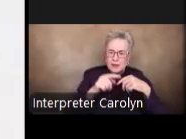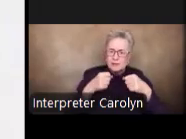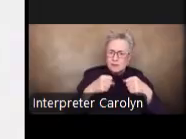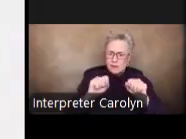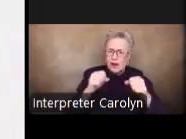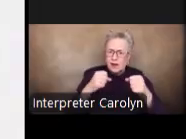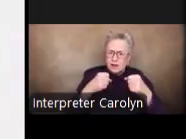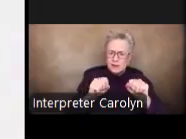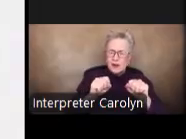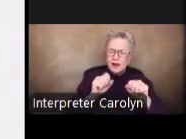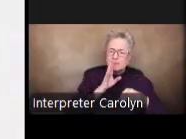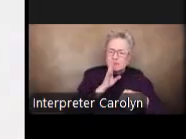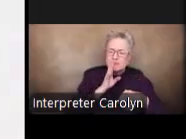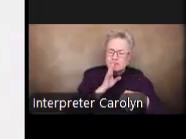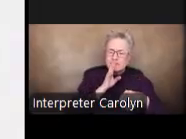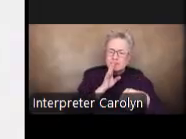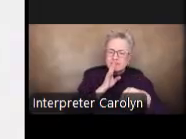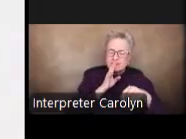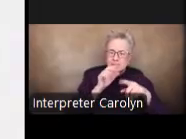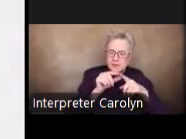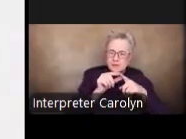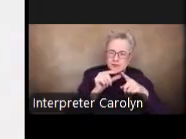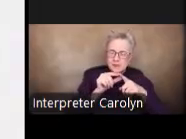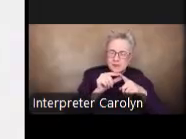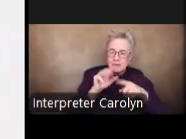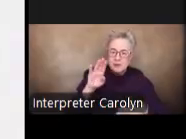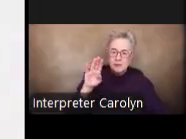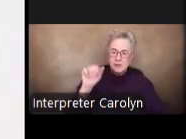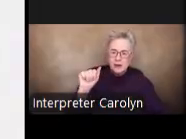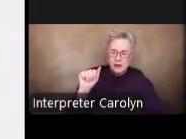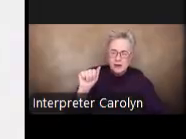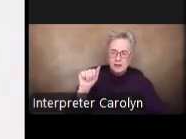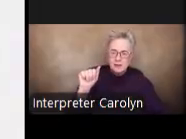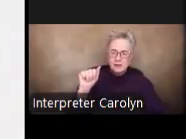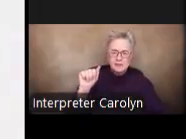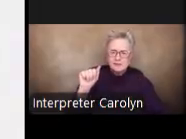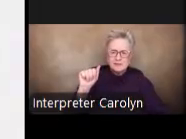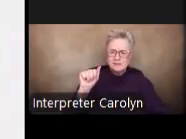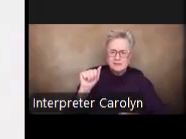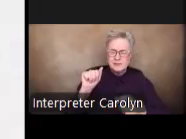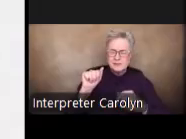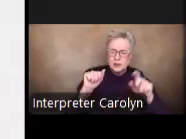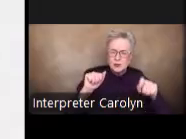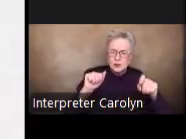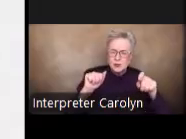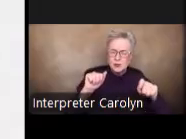But what's happening when we've got ba for ball, bottle and bath,